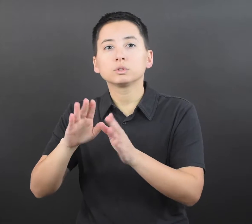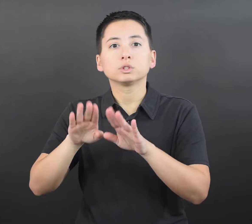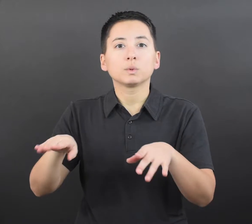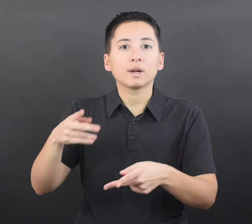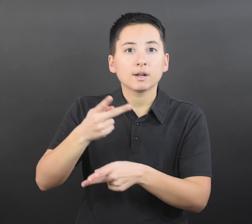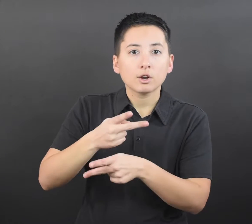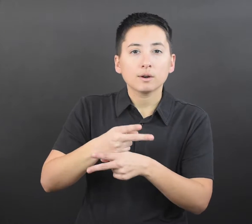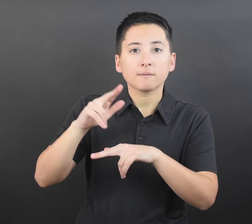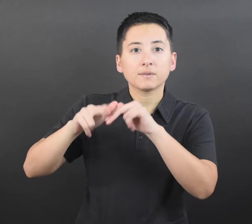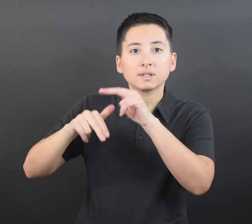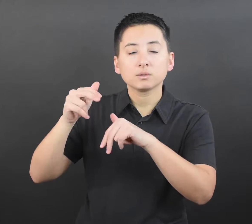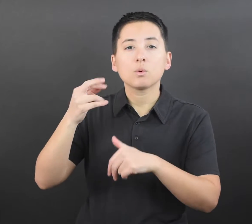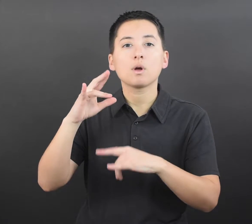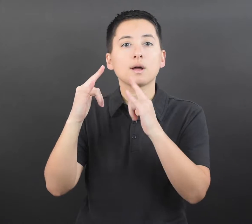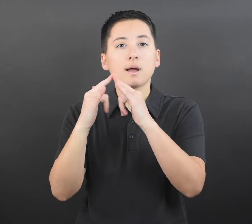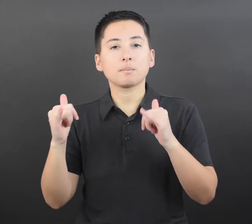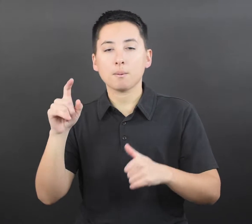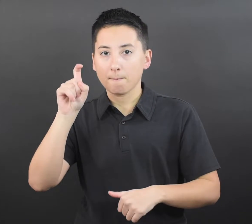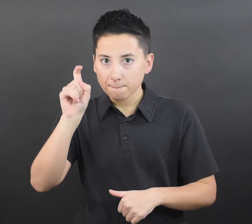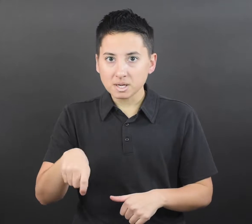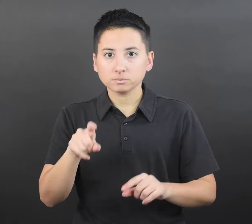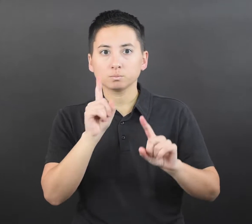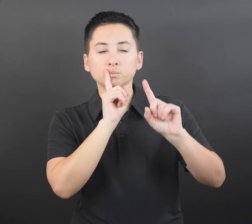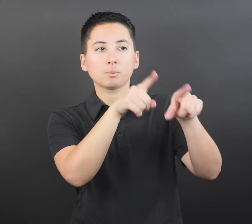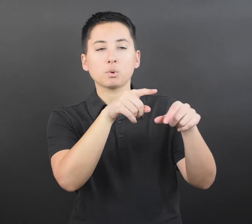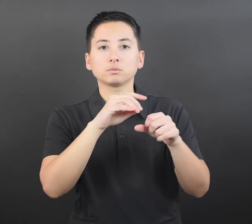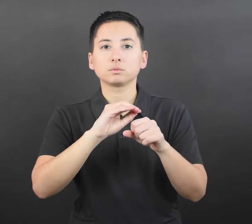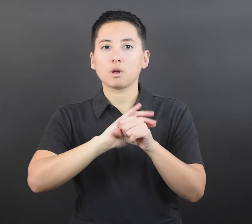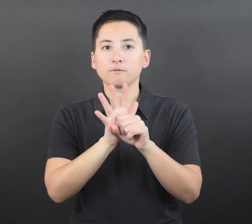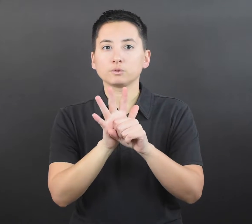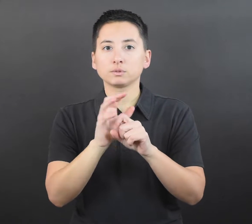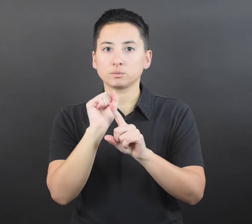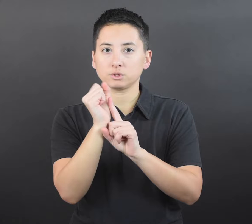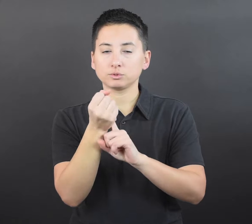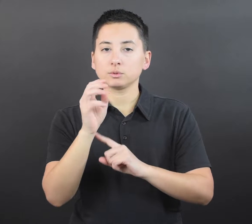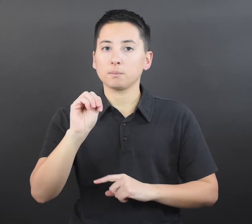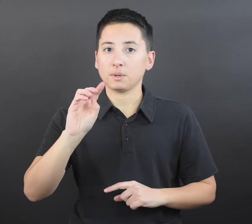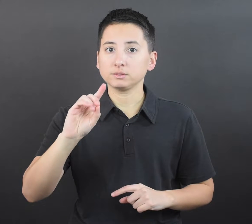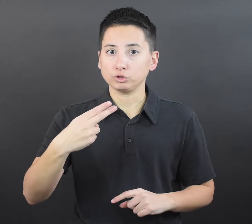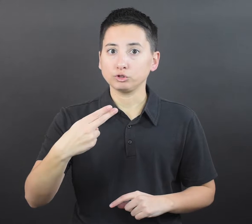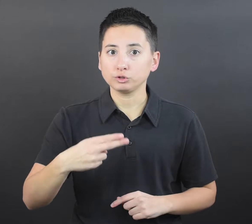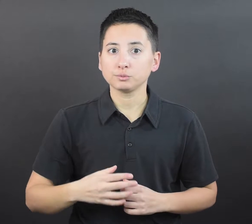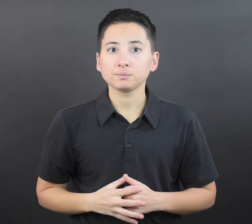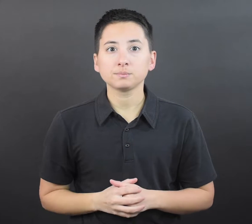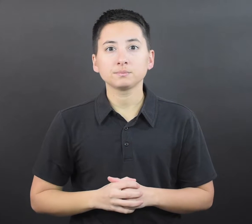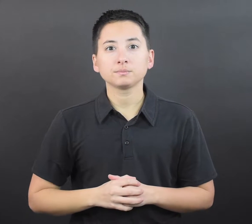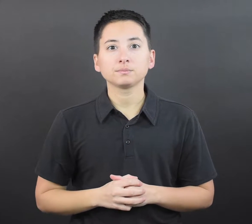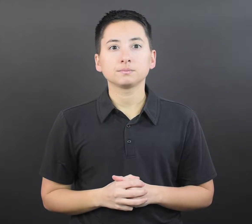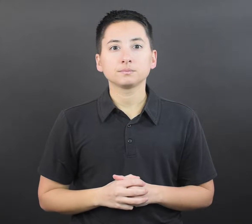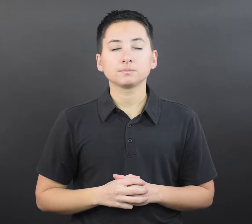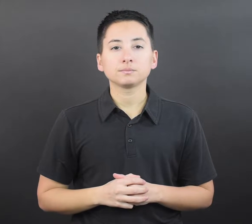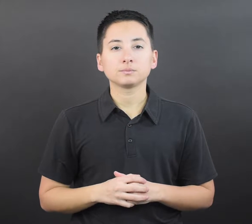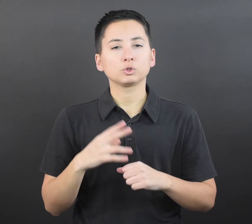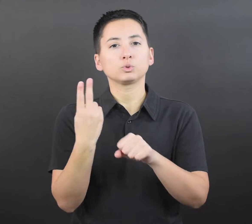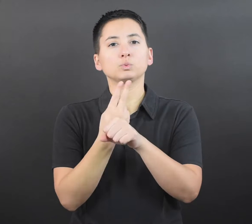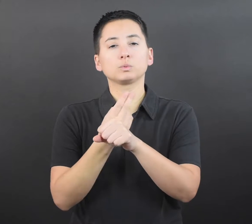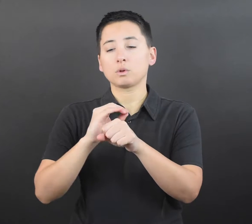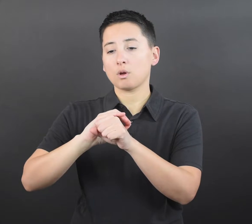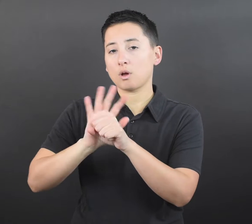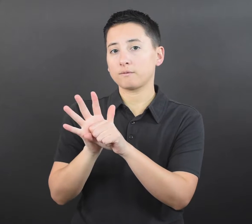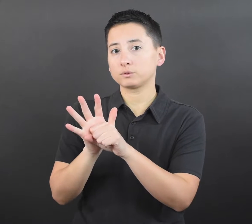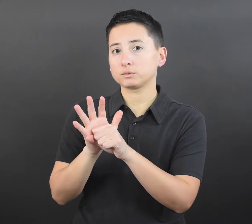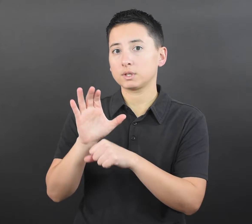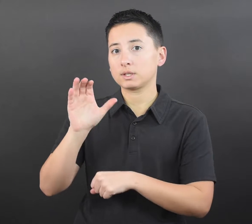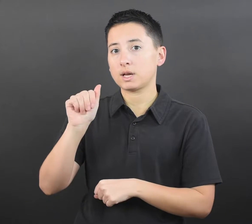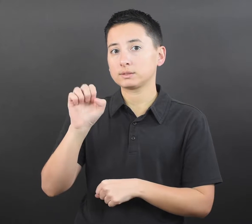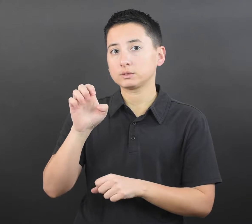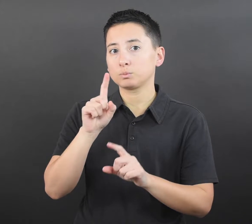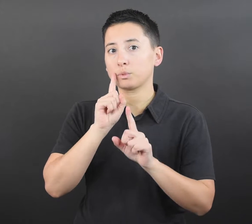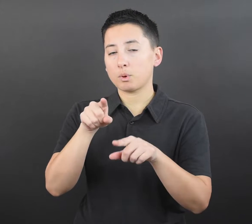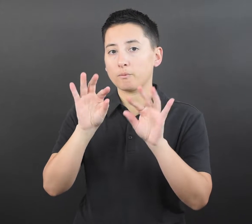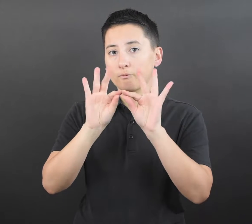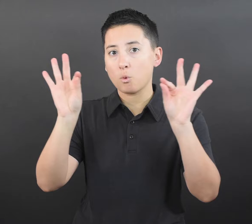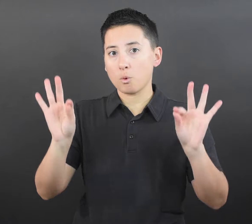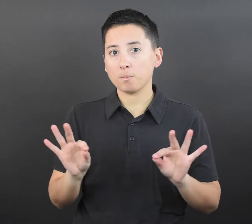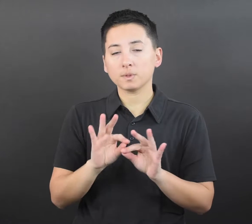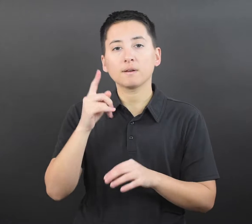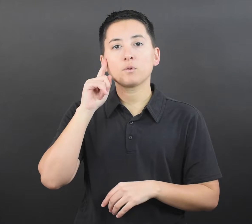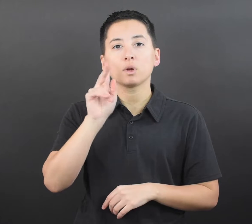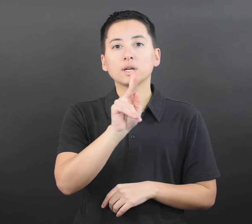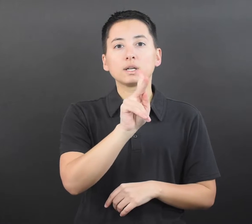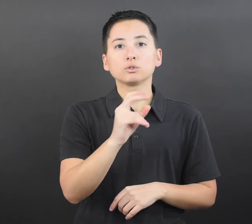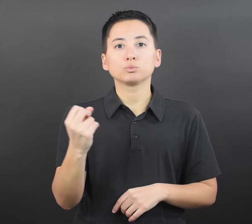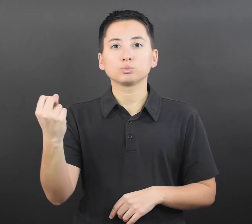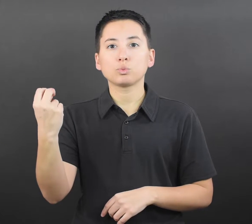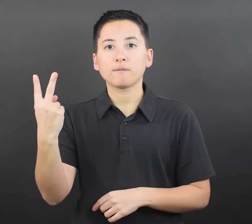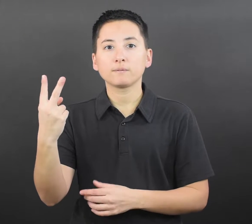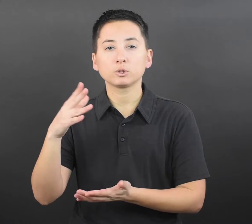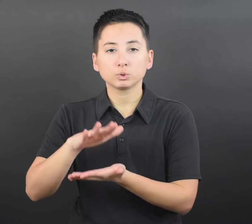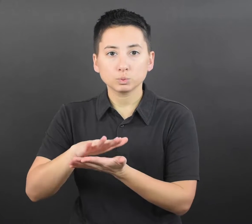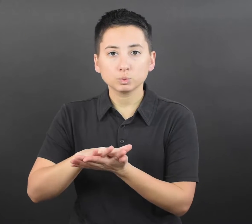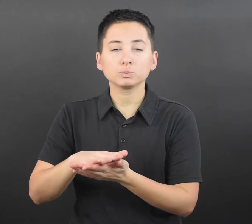Per Minnesota Rule 4605.7070, any person in charge of any institution, school, child care facility,